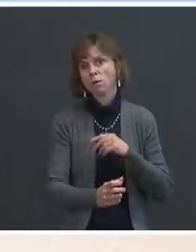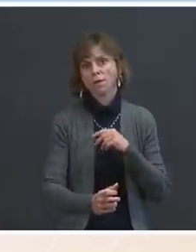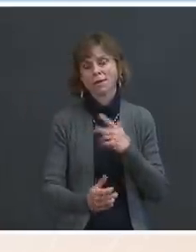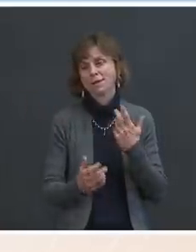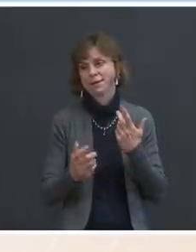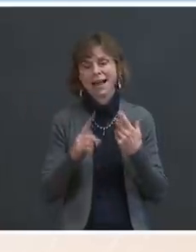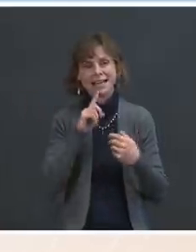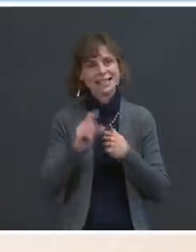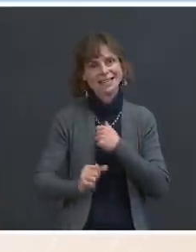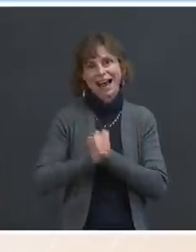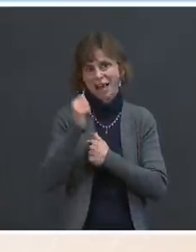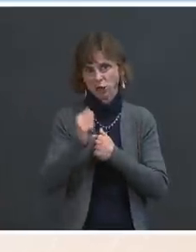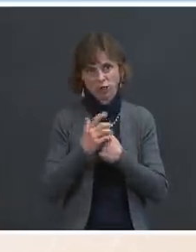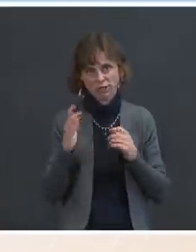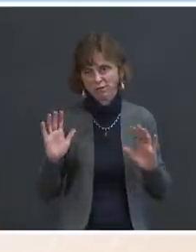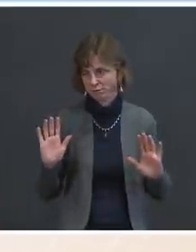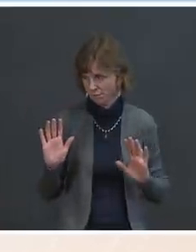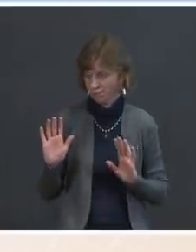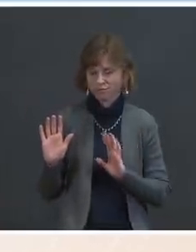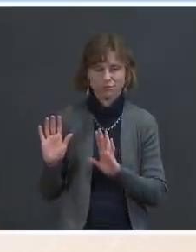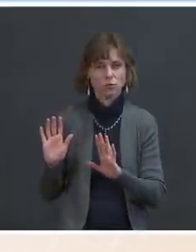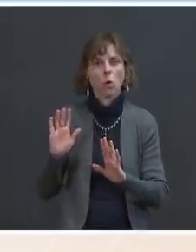that we provide them with alternatives